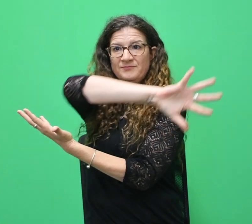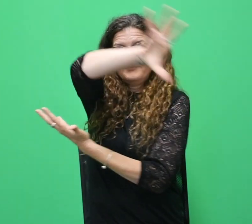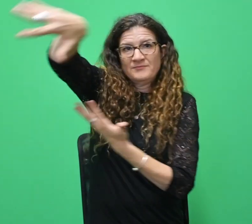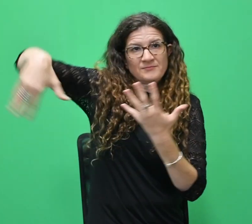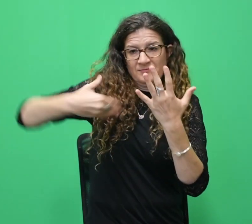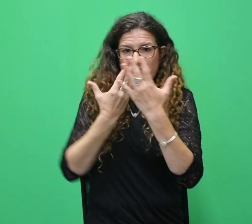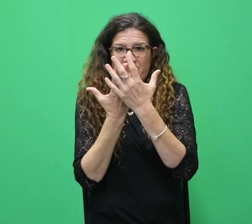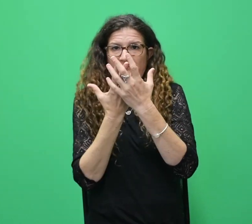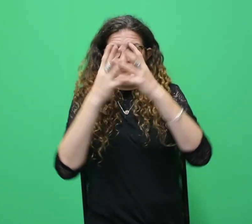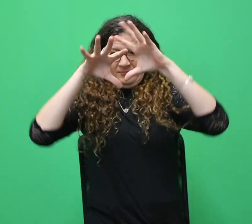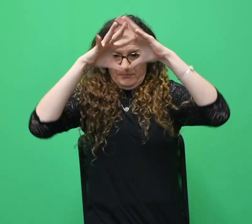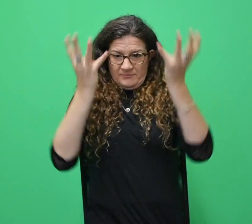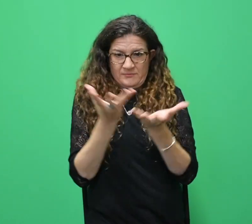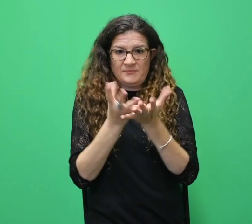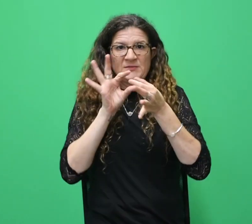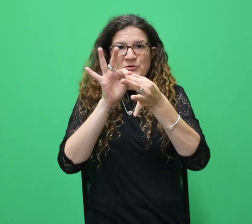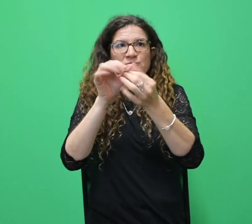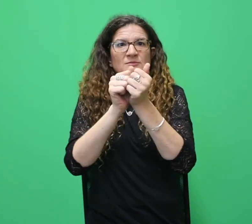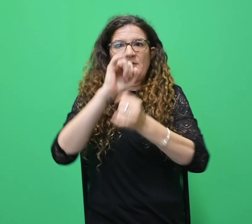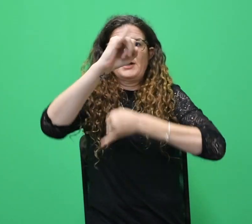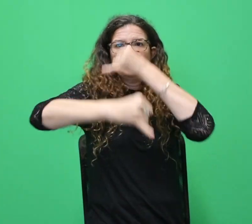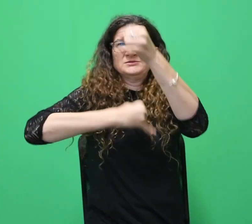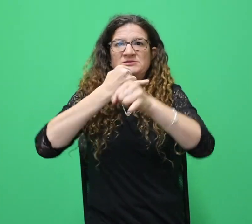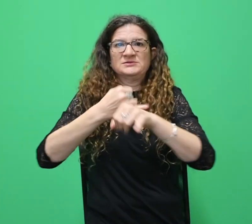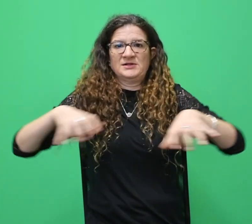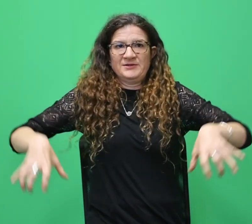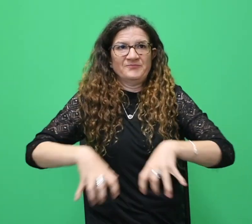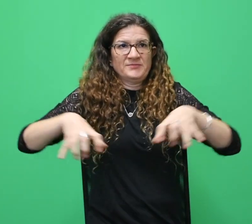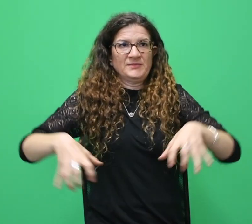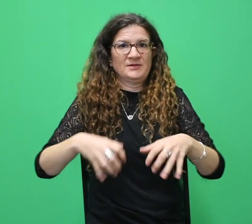Then we can overally look at the relations of international activities